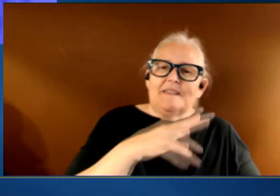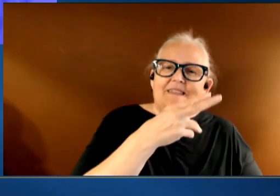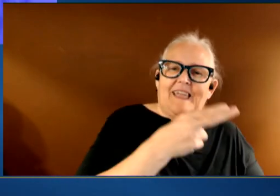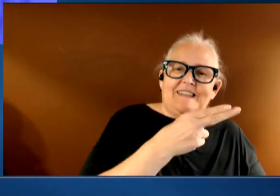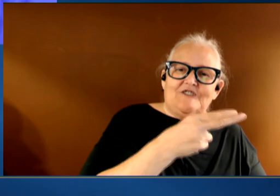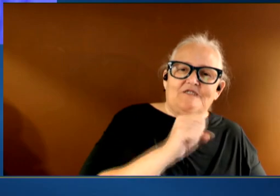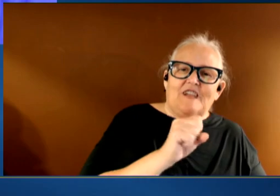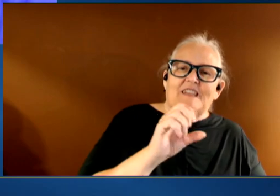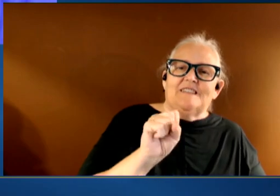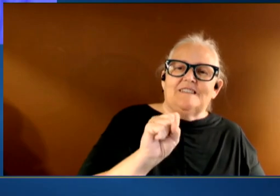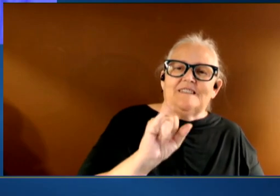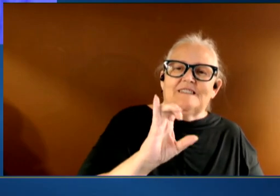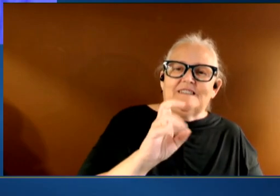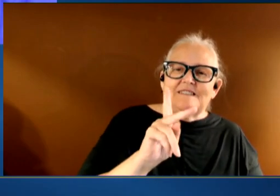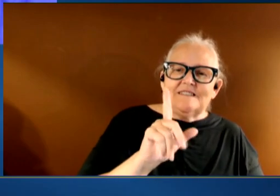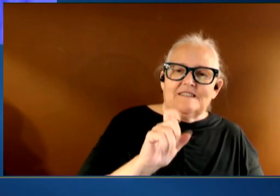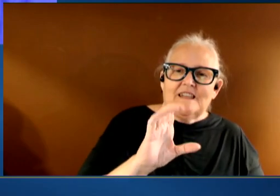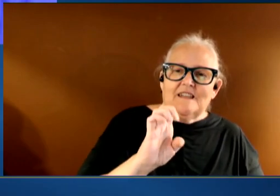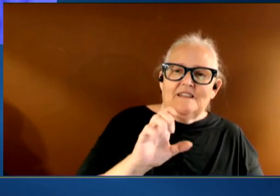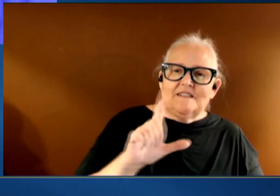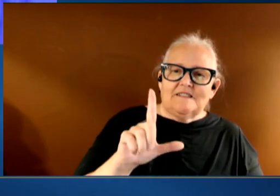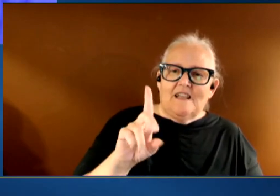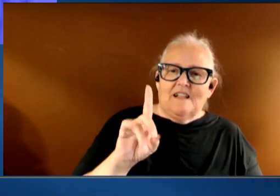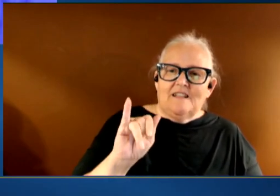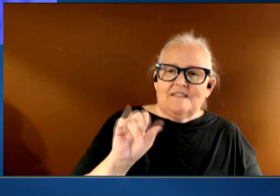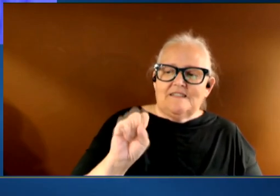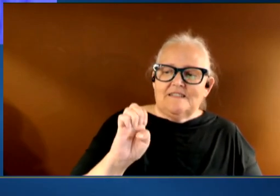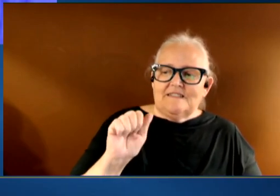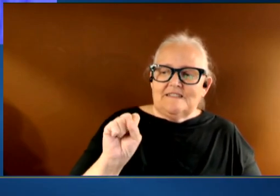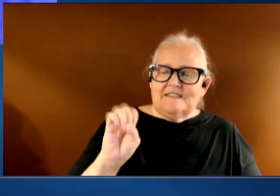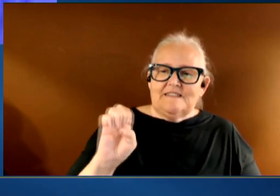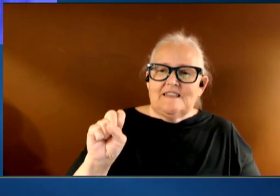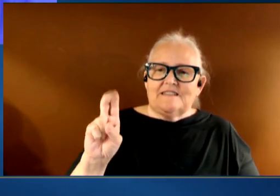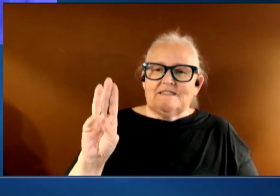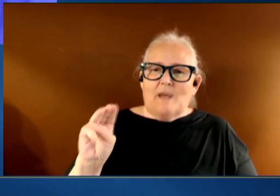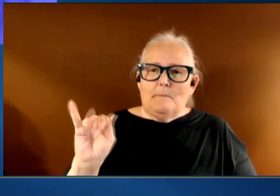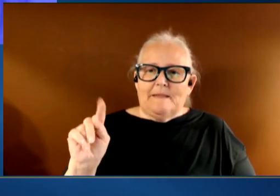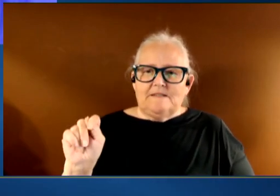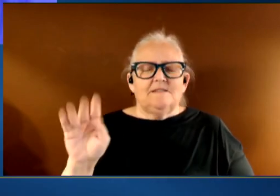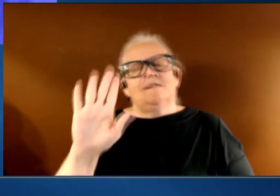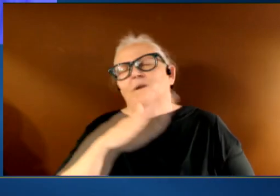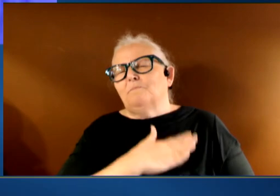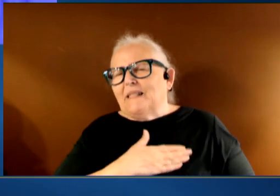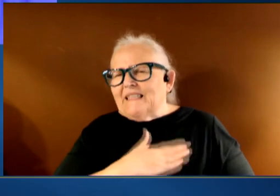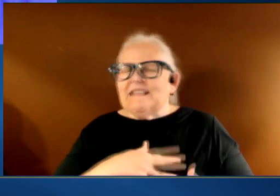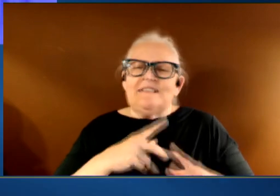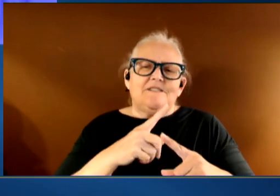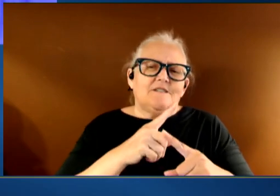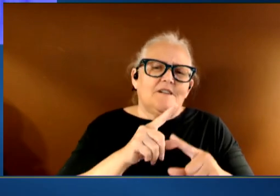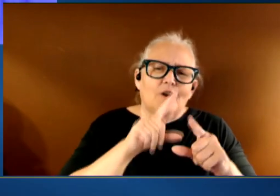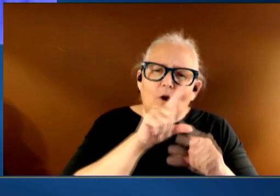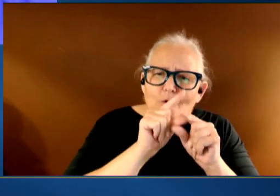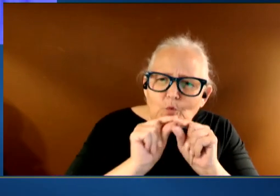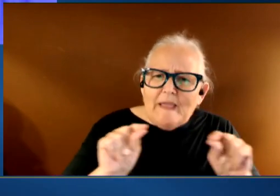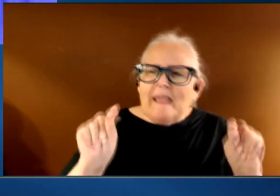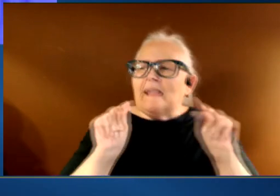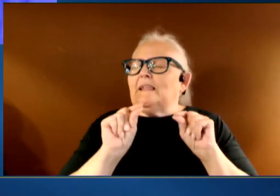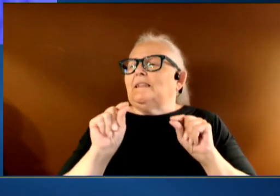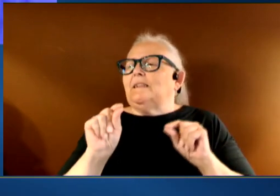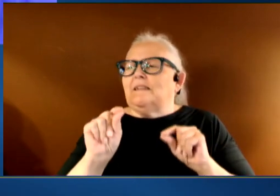share, tweet, X, you know, all that good stuff. Thank you for partaking in that as well.